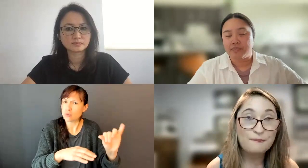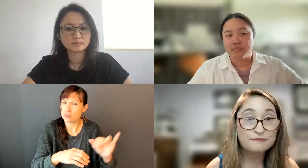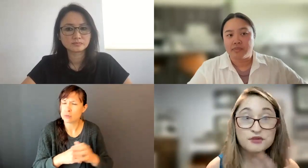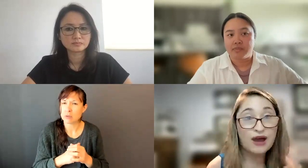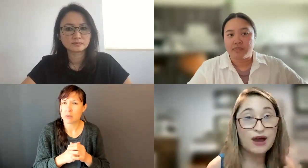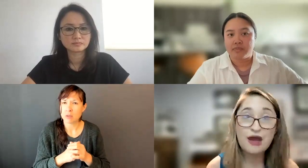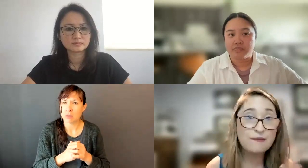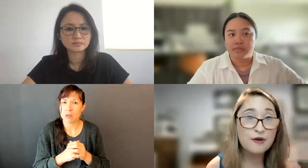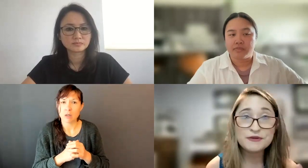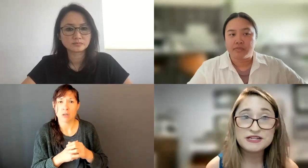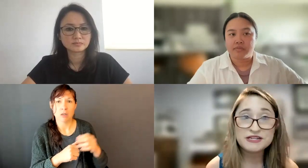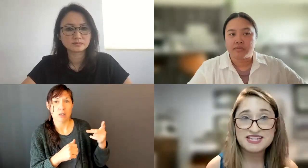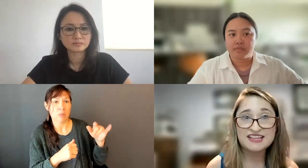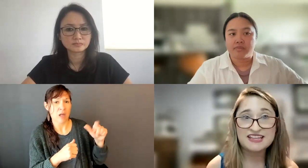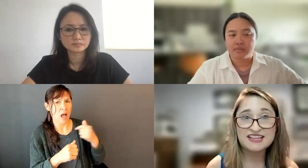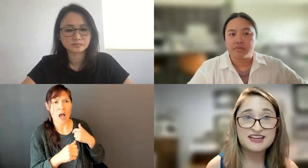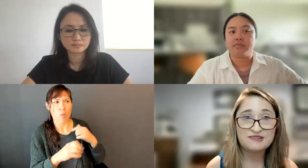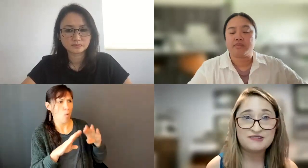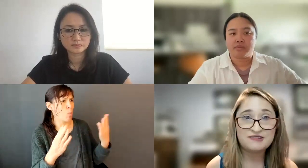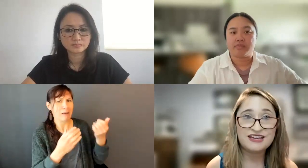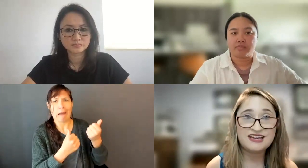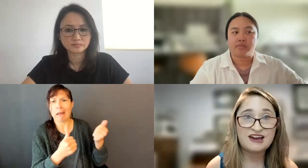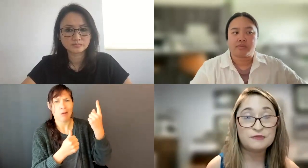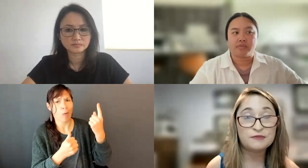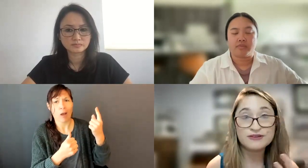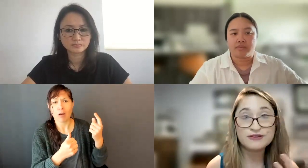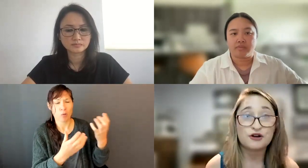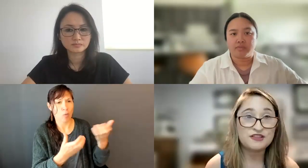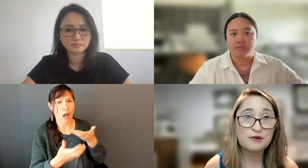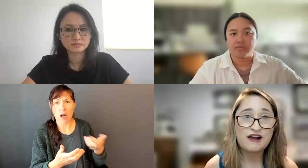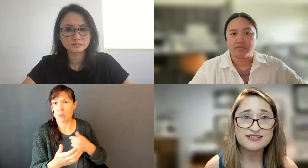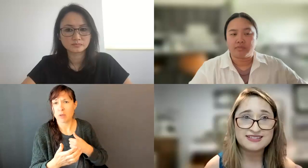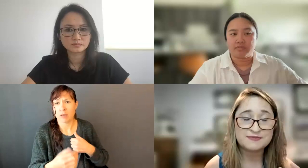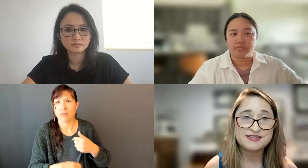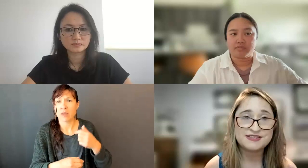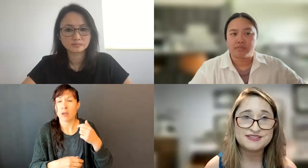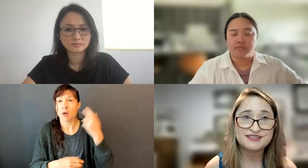So I'm open to anything really. The reason I worked with nonprofits is because